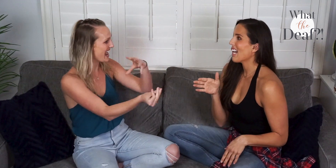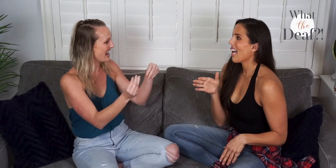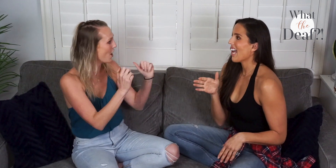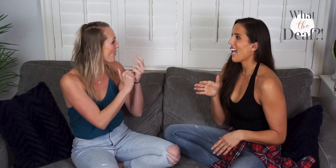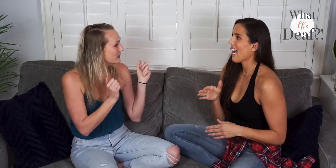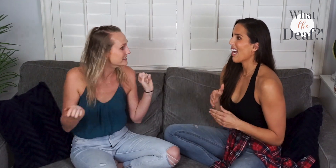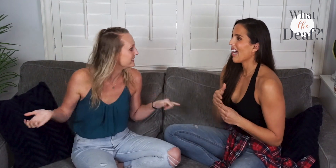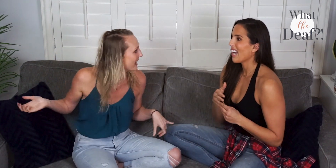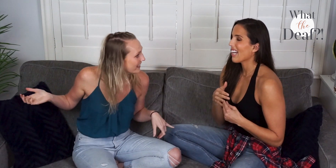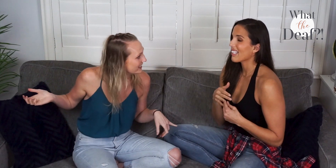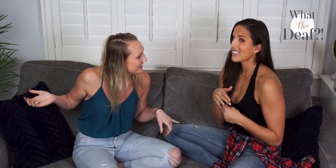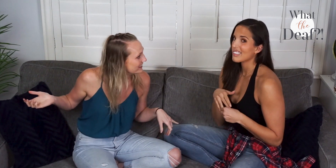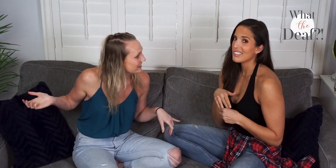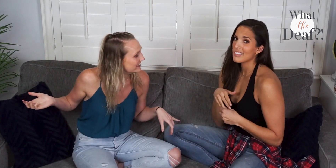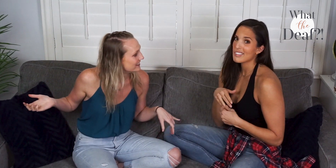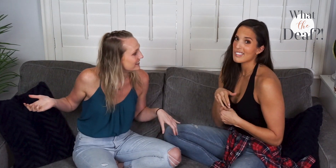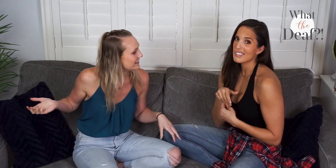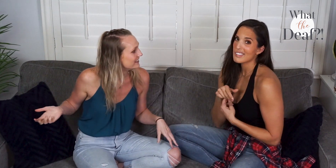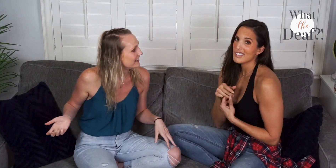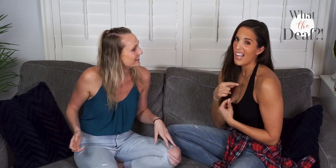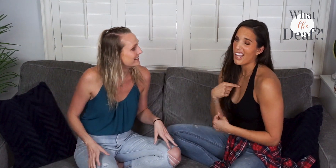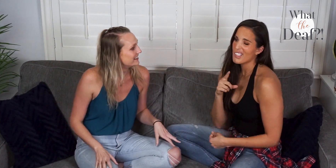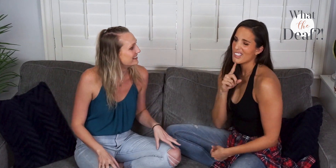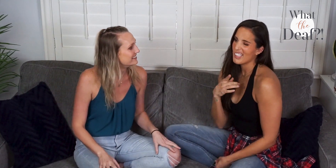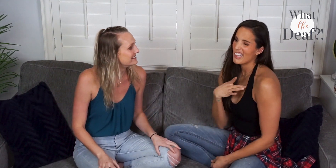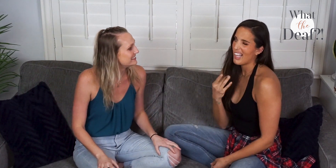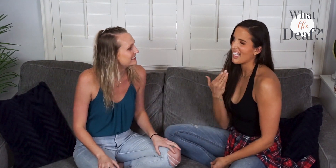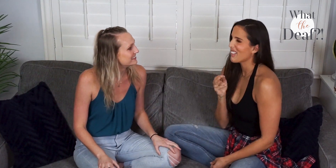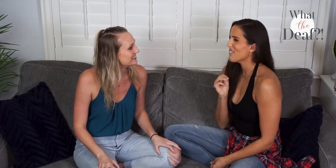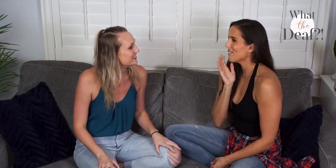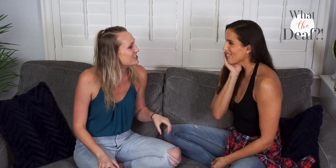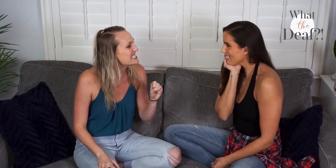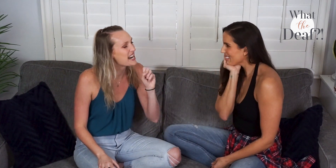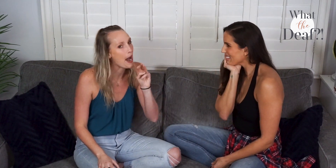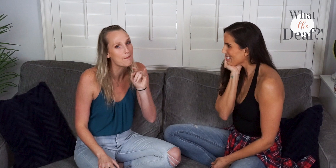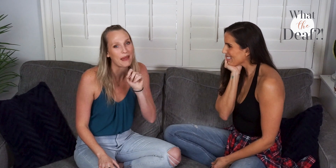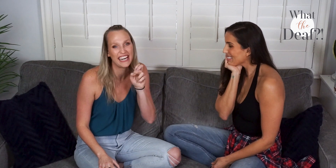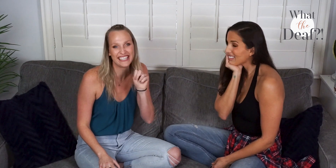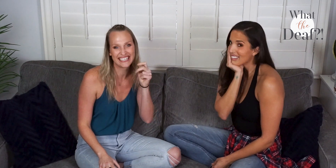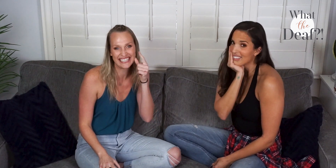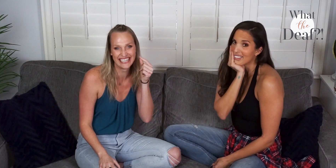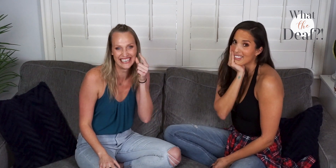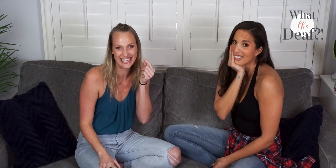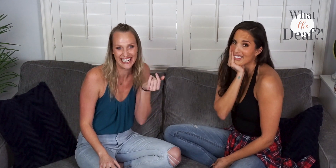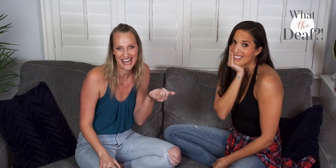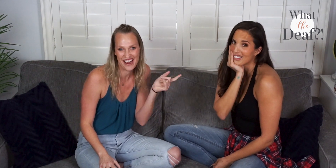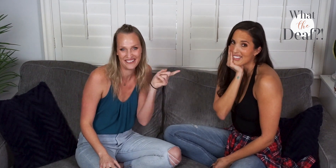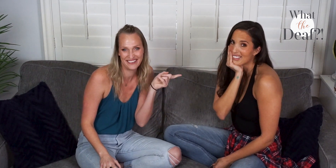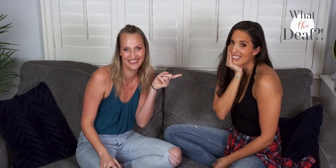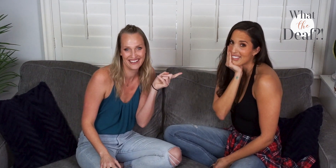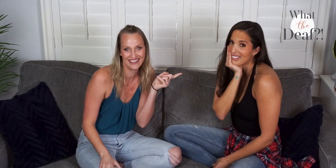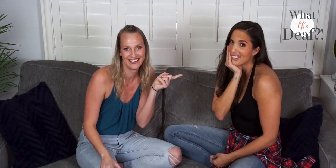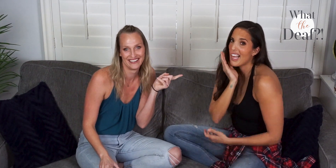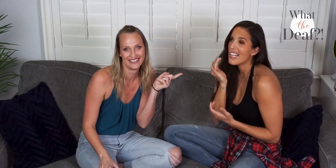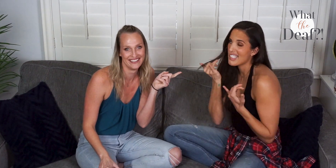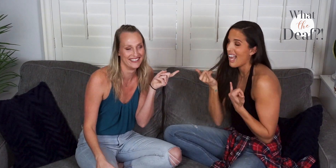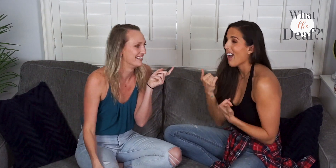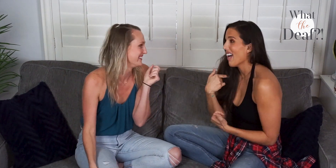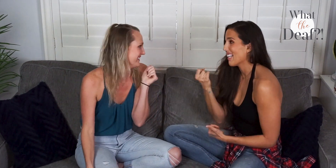And, and, and how was it? I really like him. Oh, smitten kitten over here.